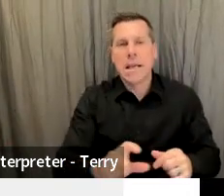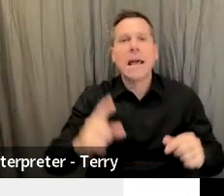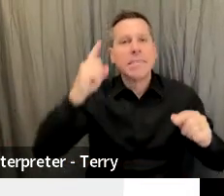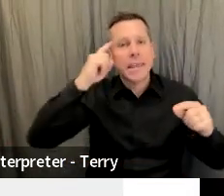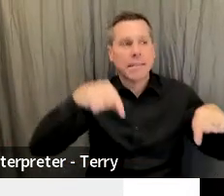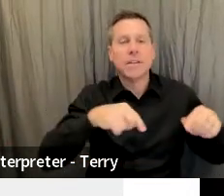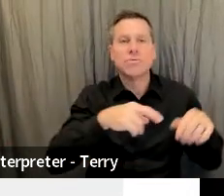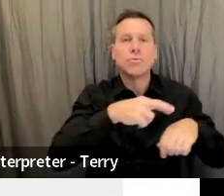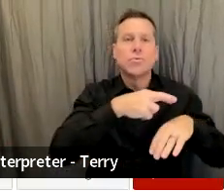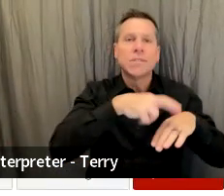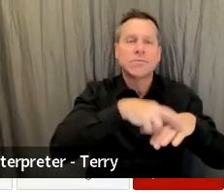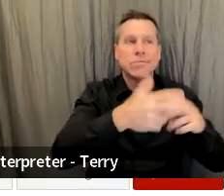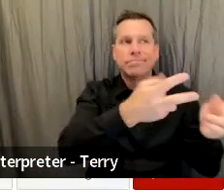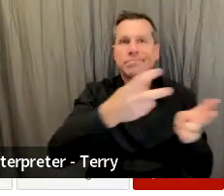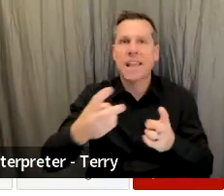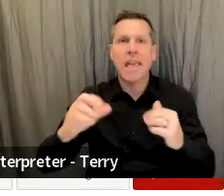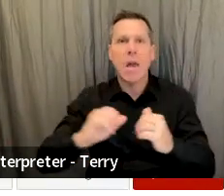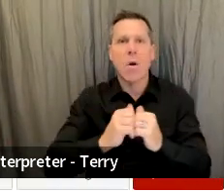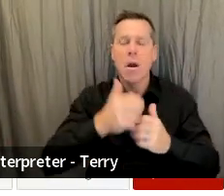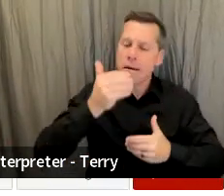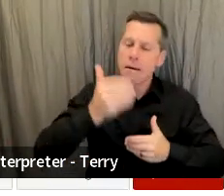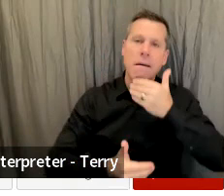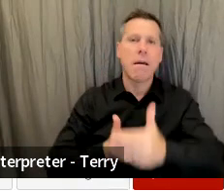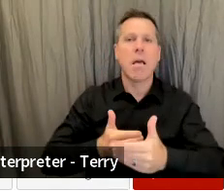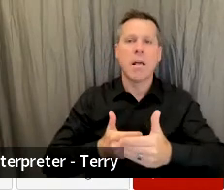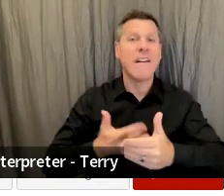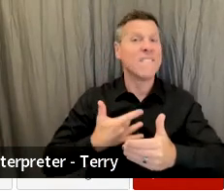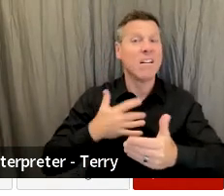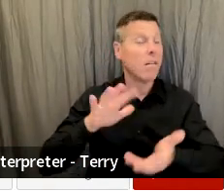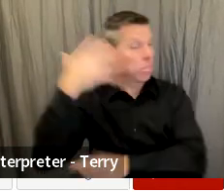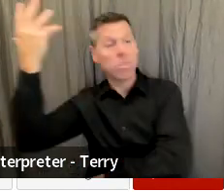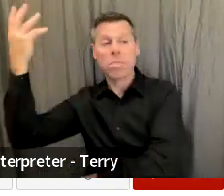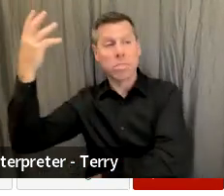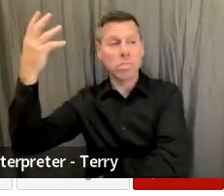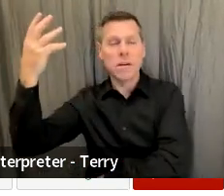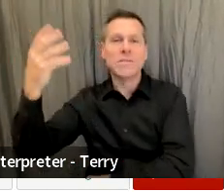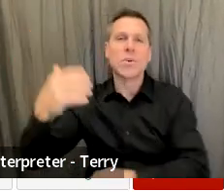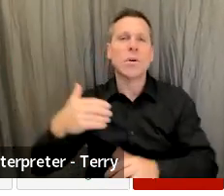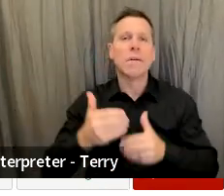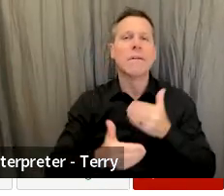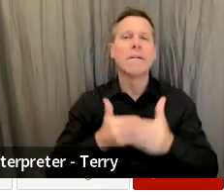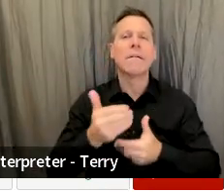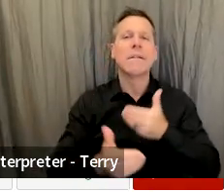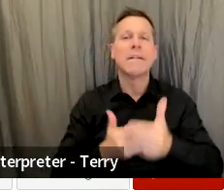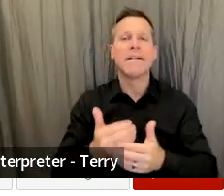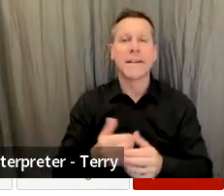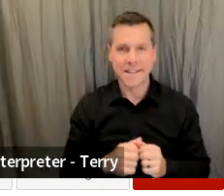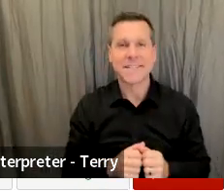So if we look back at those excuse me, I'm in the wrong course.